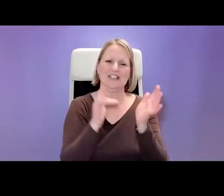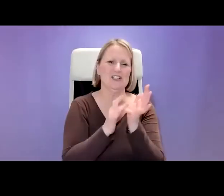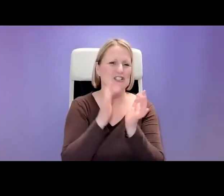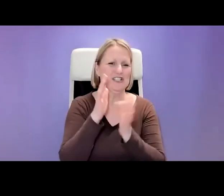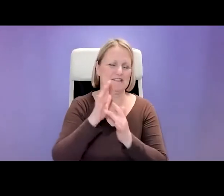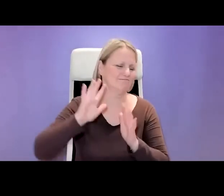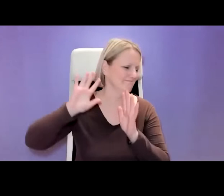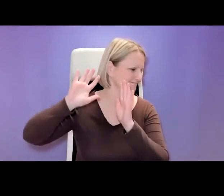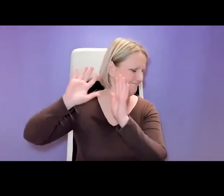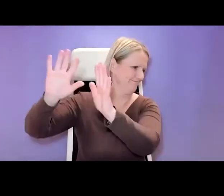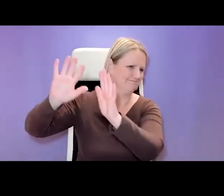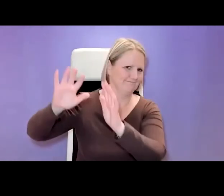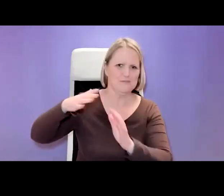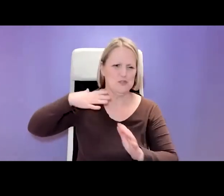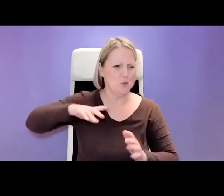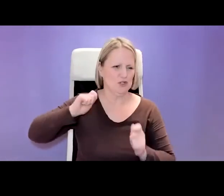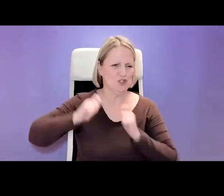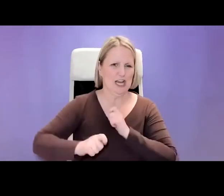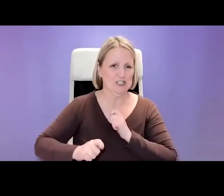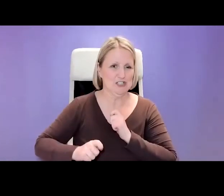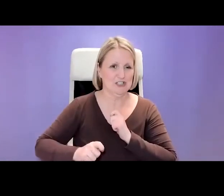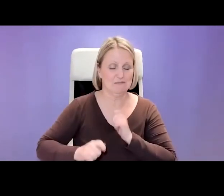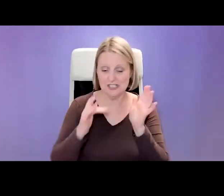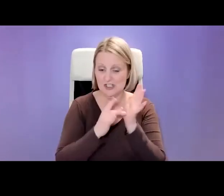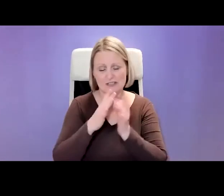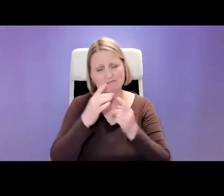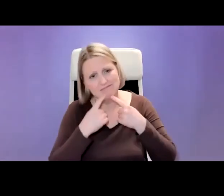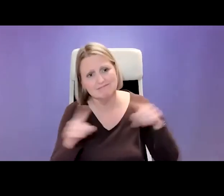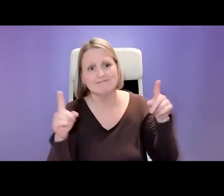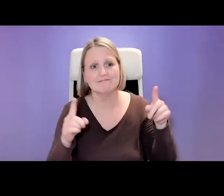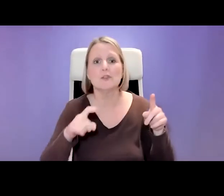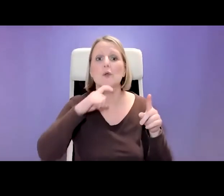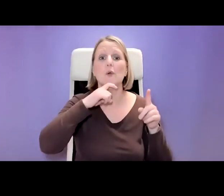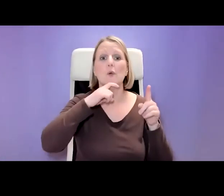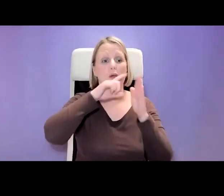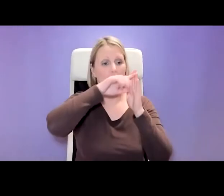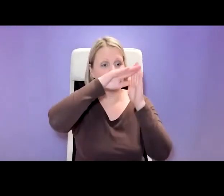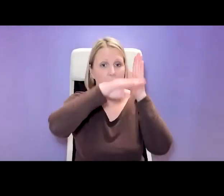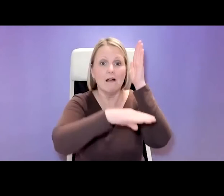And Jesus himself unambiguously preached that it was those who are low in the social pecking order, who would be first to understand this.